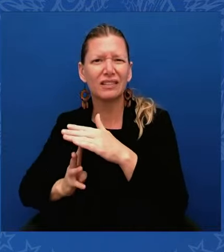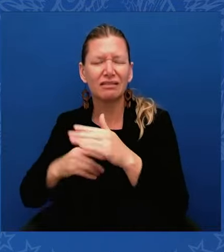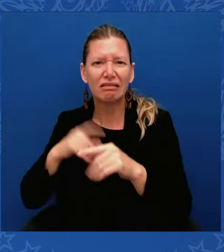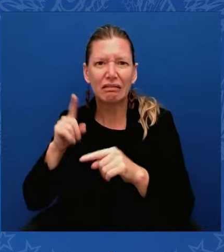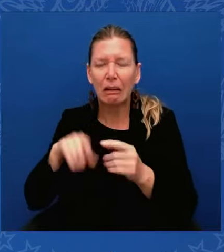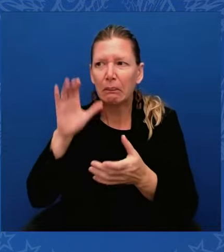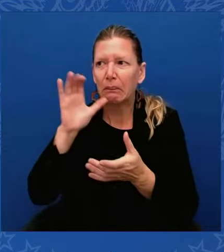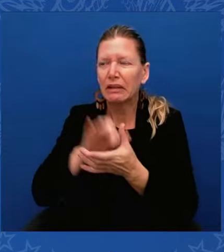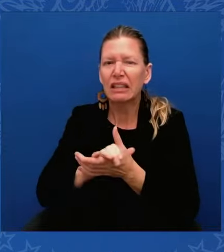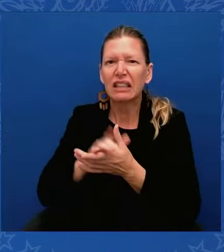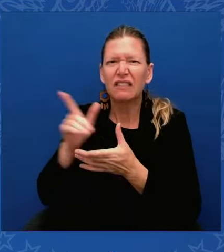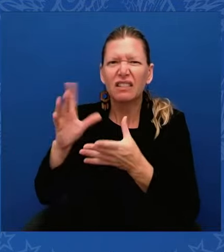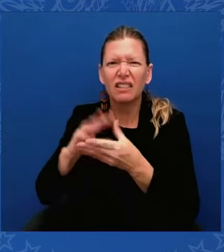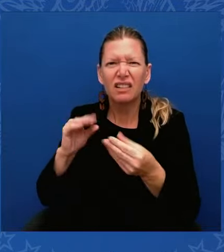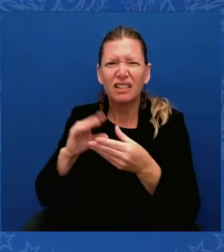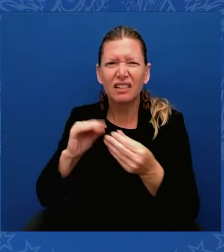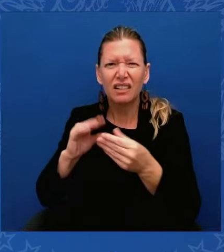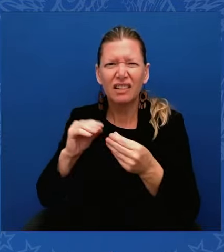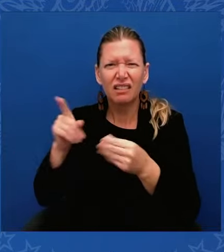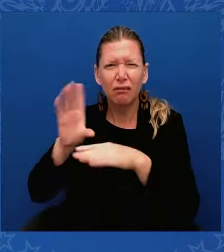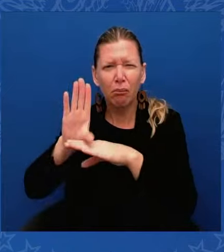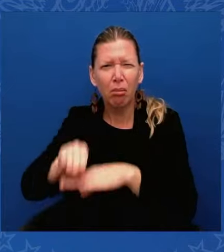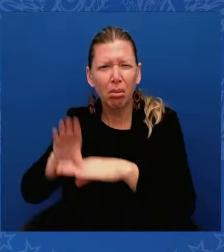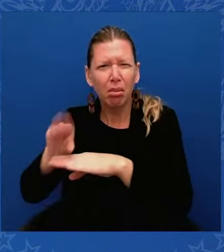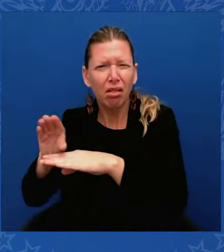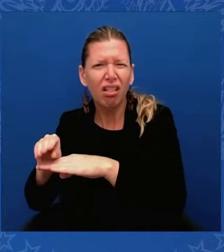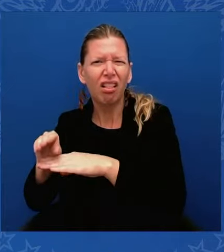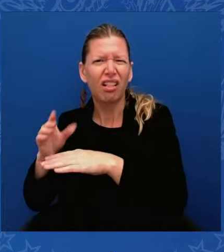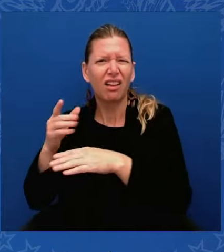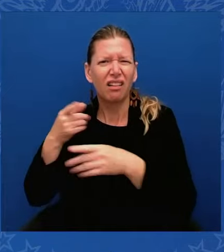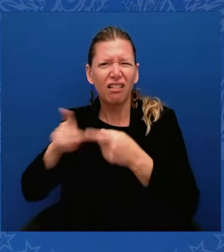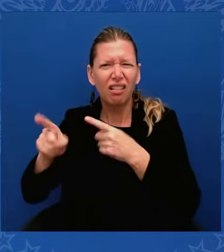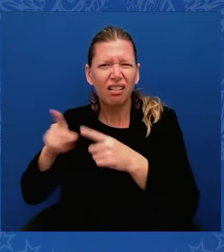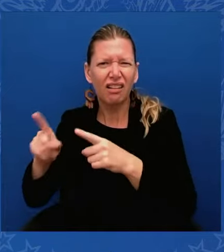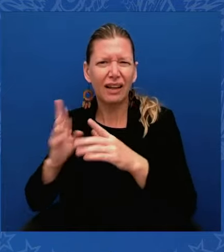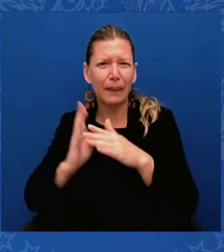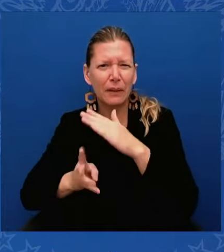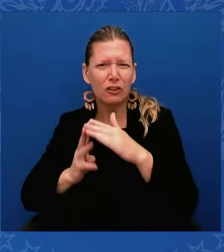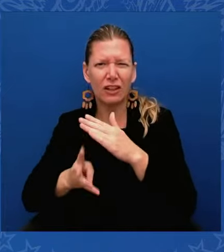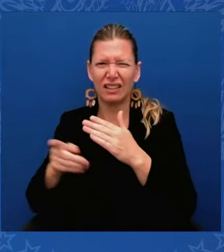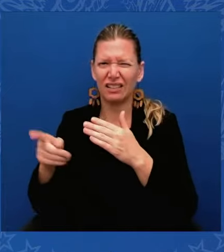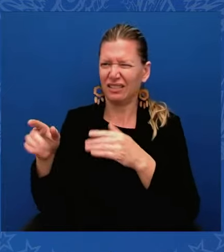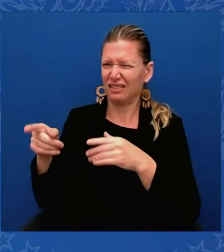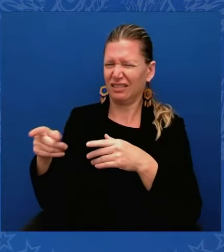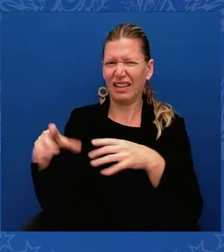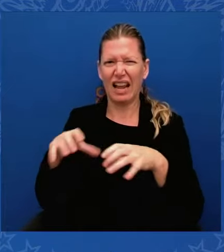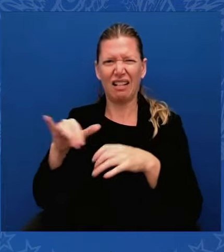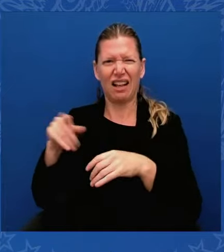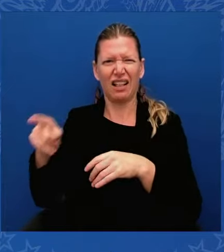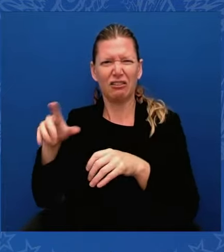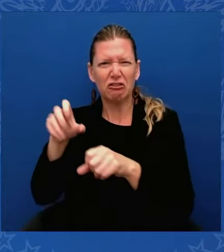They are not people. He says that immigrants are poisoning the blood of this country. Folks, that's not who we are.